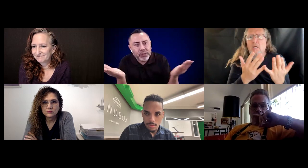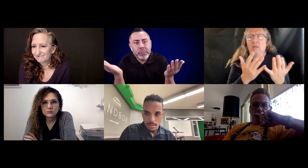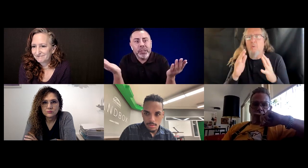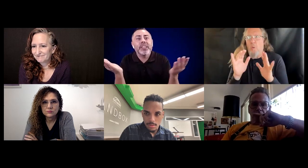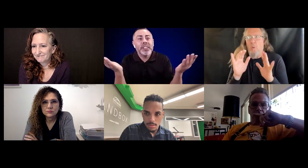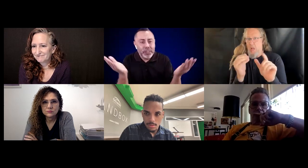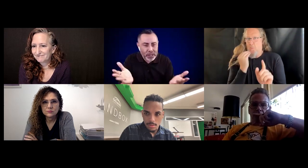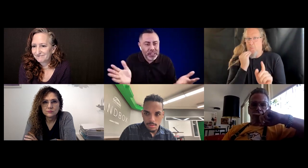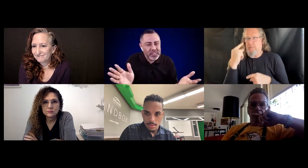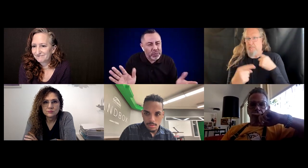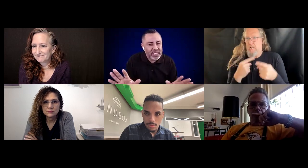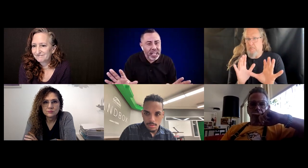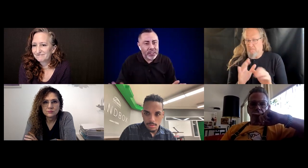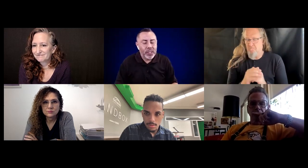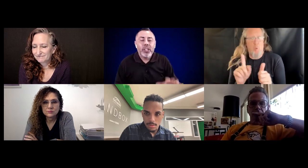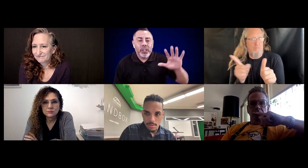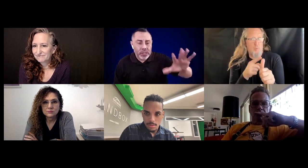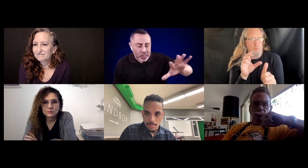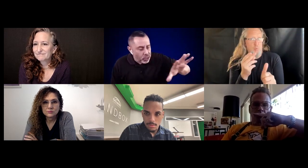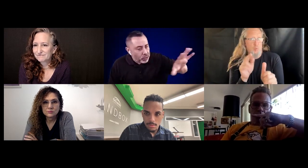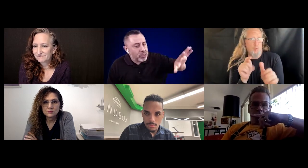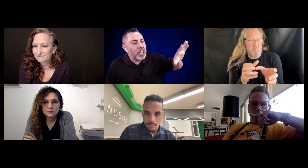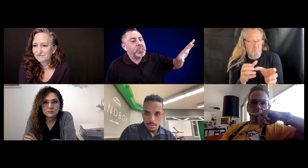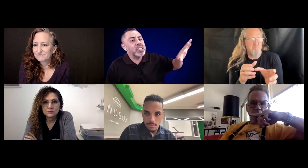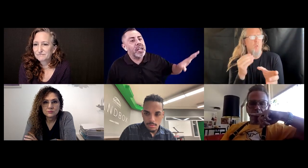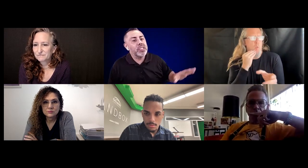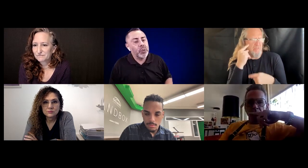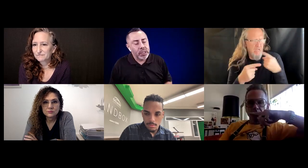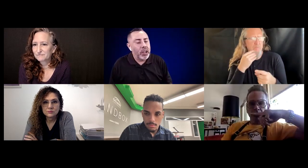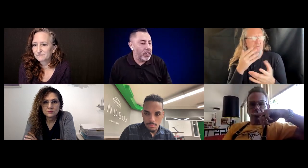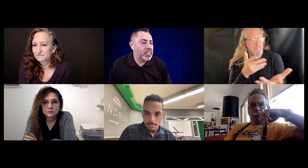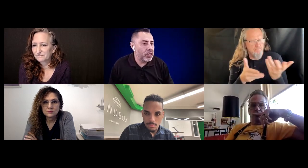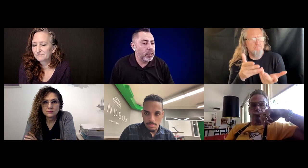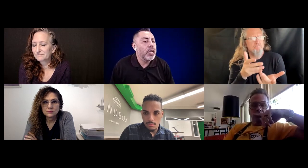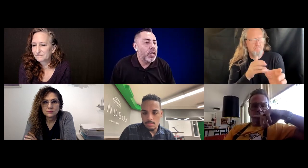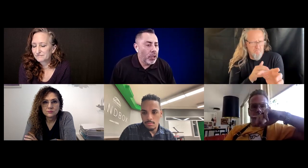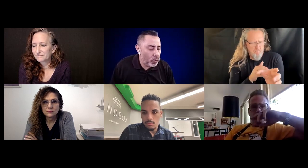I'm looking for a book right? Something like that. Those types of signs are what are considered.